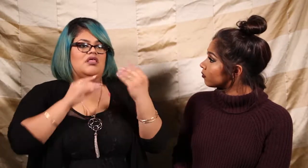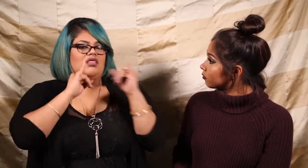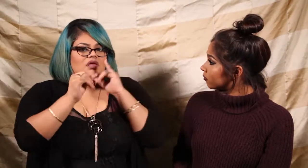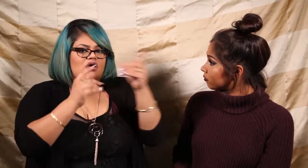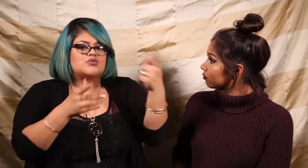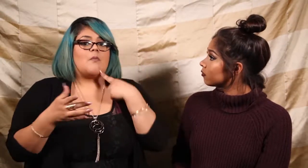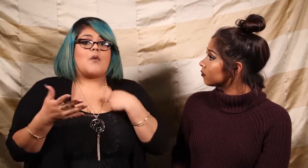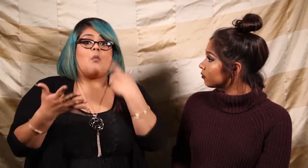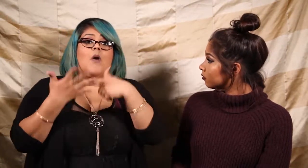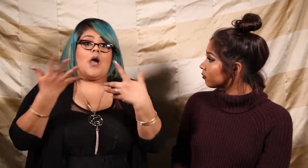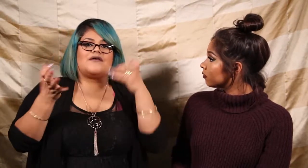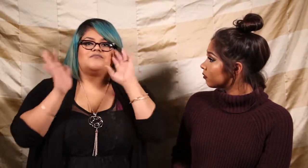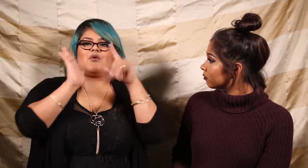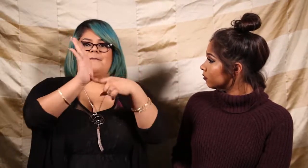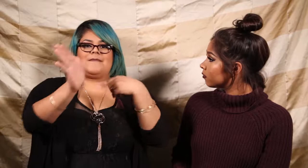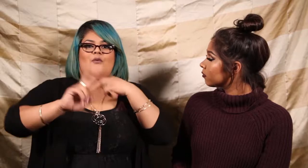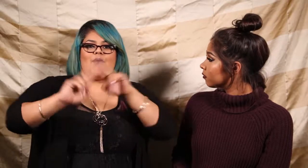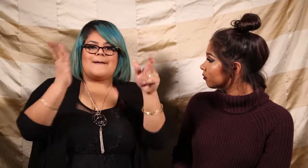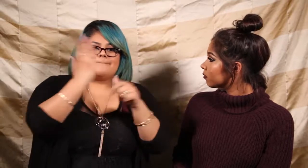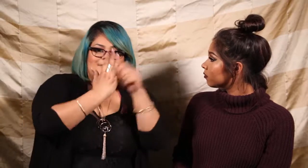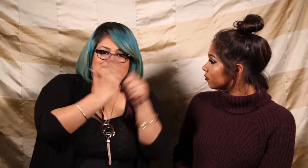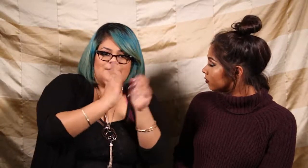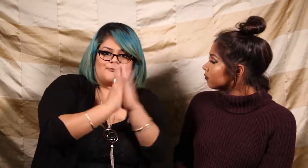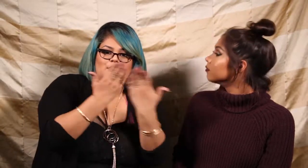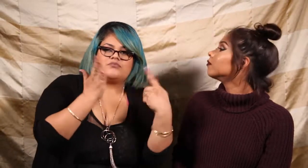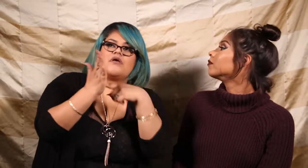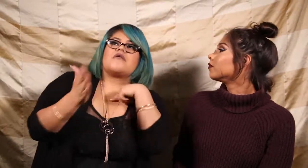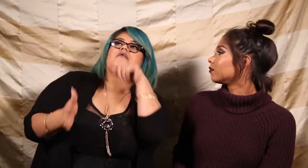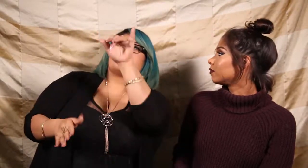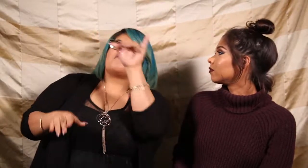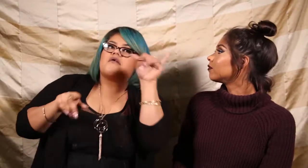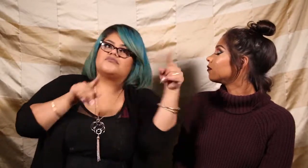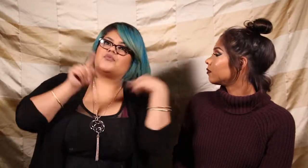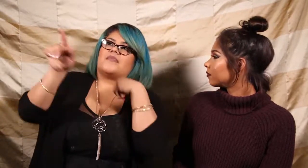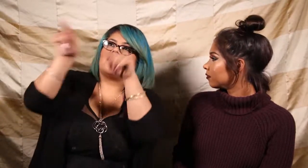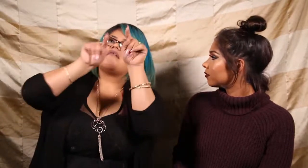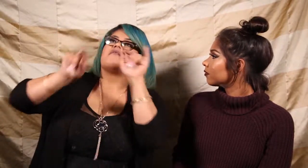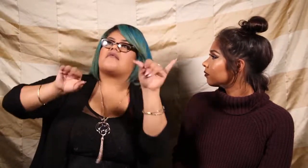agazines ready on the wall... so i got the idea...thats it.. its not hard to communicate.